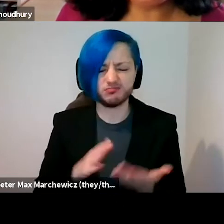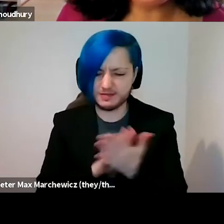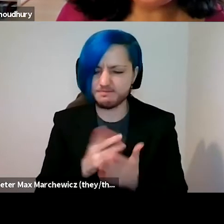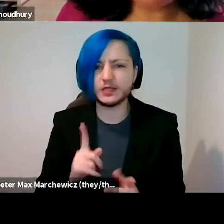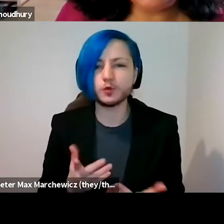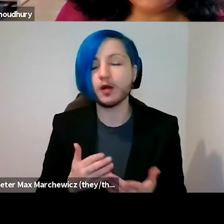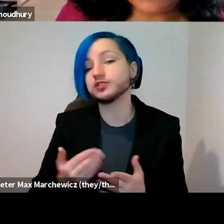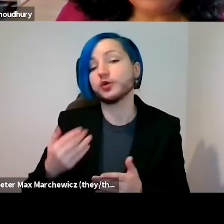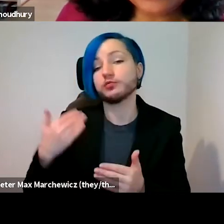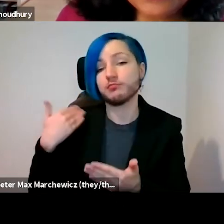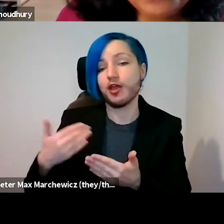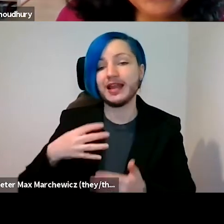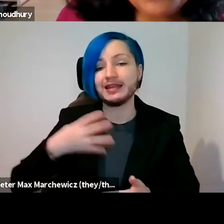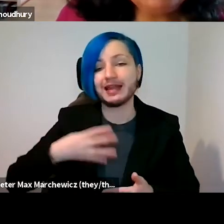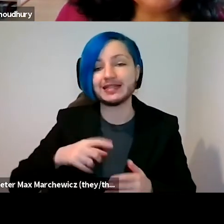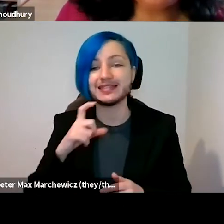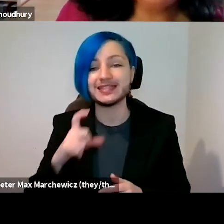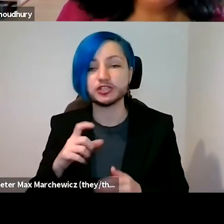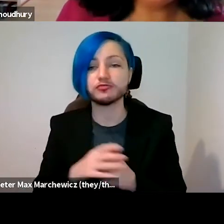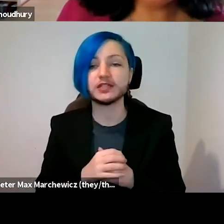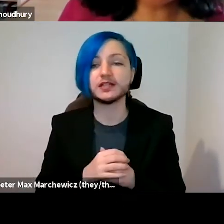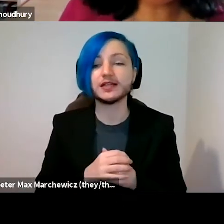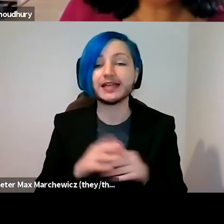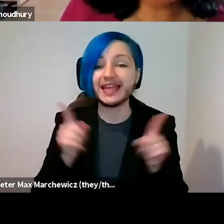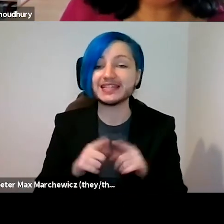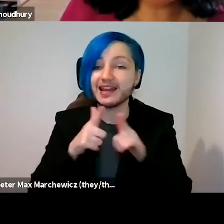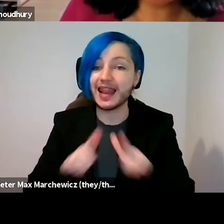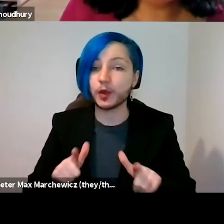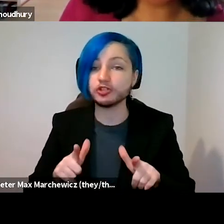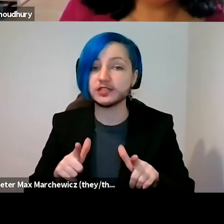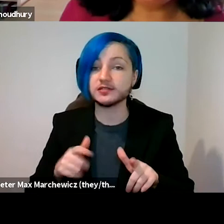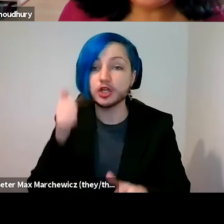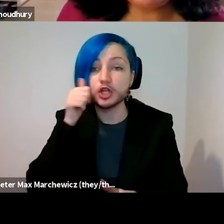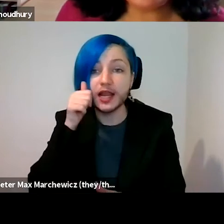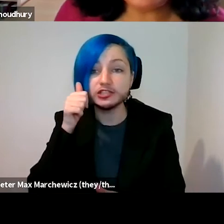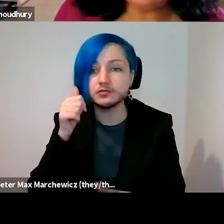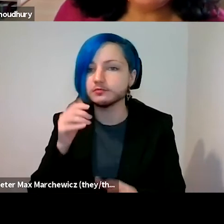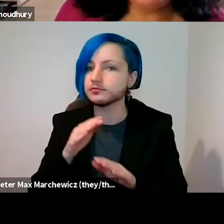the issue of Indian languages was not trivial. A knowledge of these was an important criteria